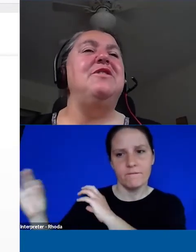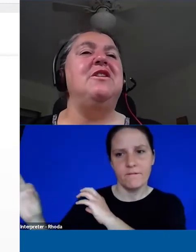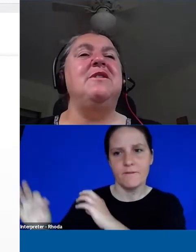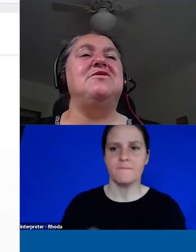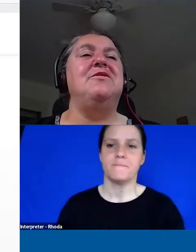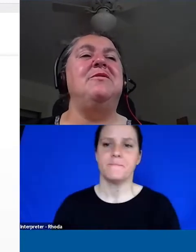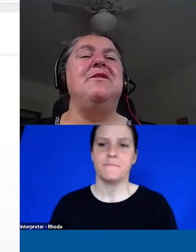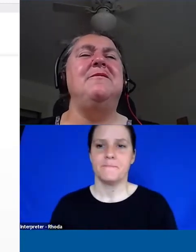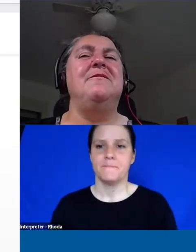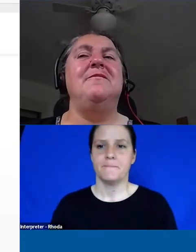Probably hear my screen reader.